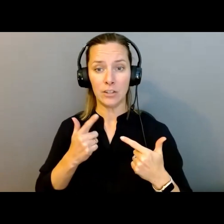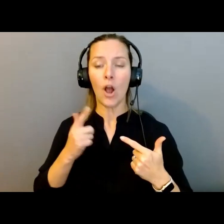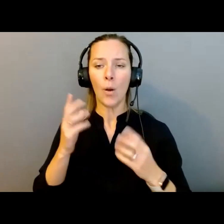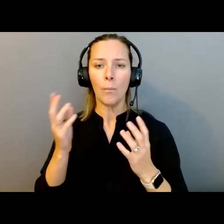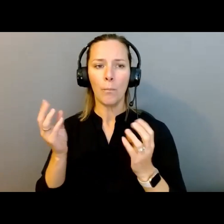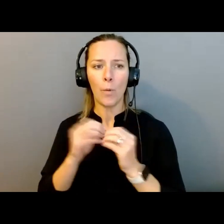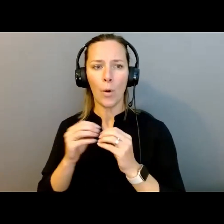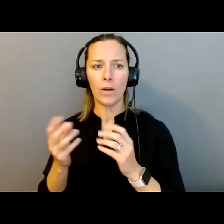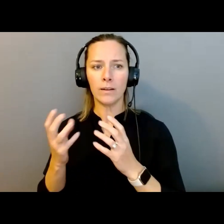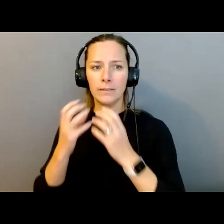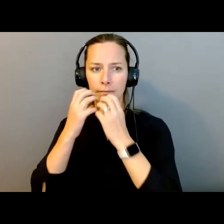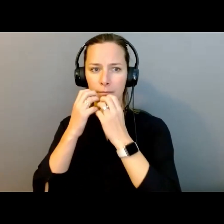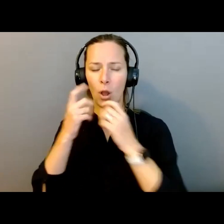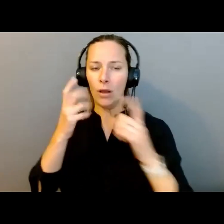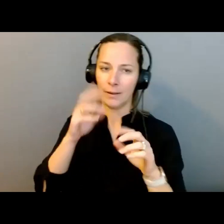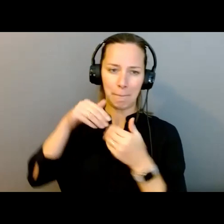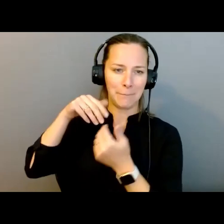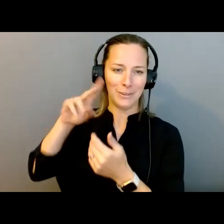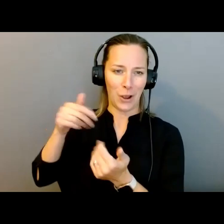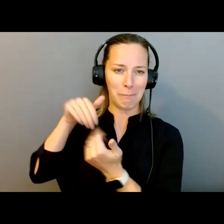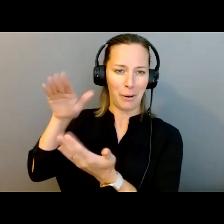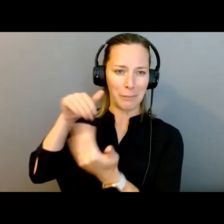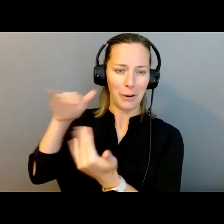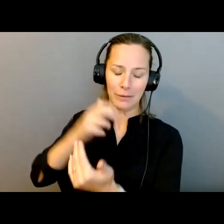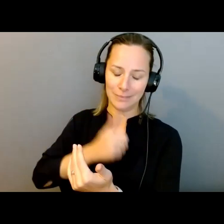others. (Dog barking) I'm sorry, folks. >> DR. JEN RINALDI: A fourth panelist.